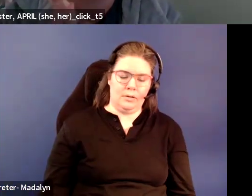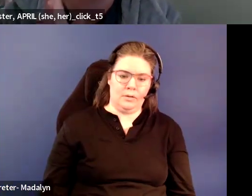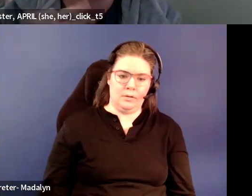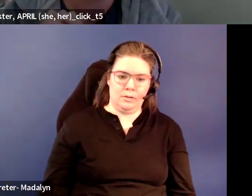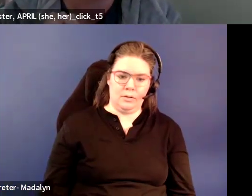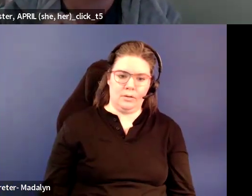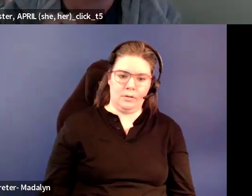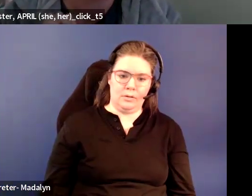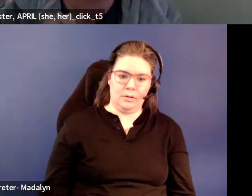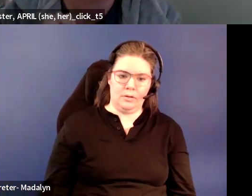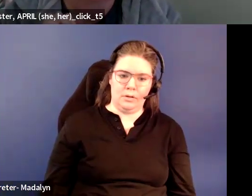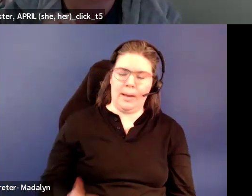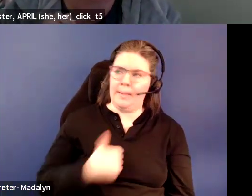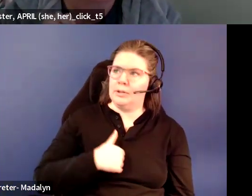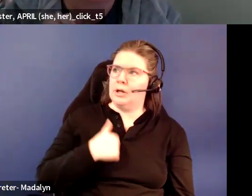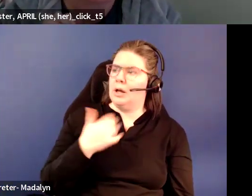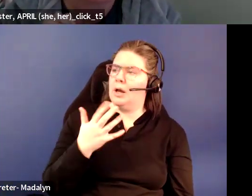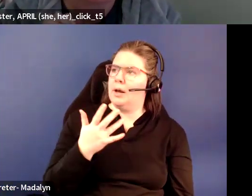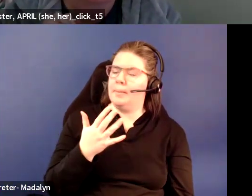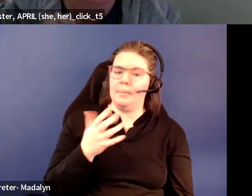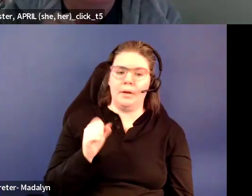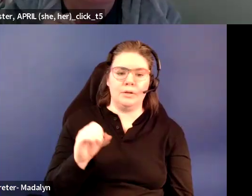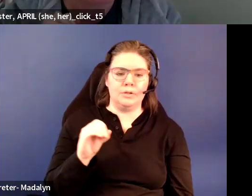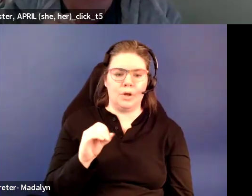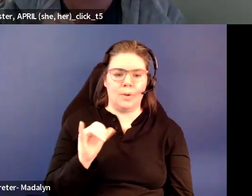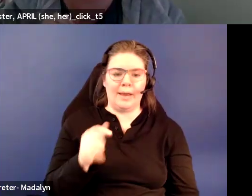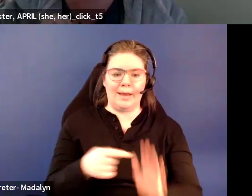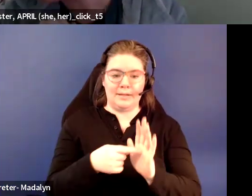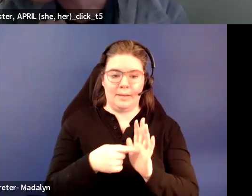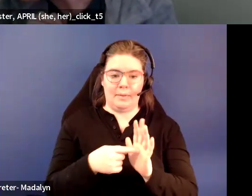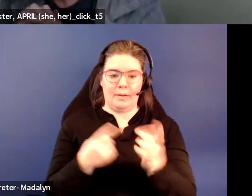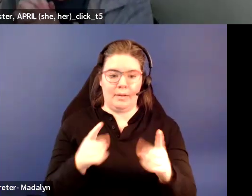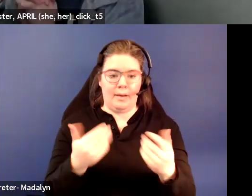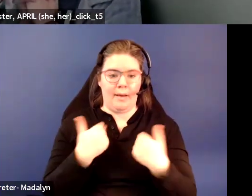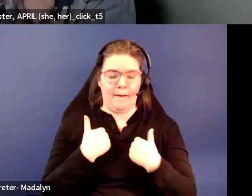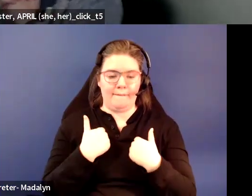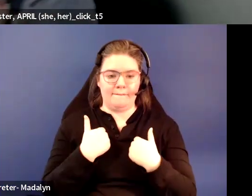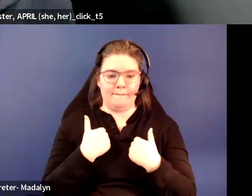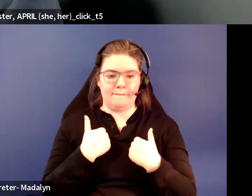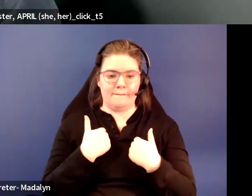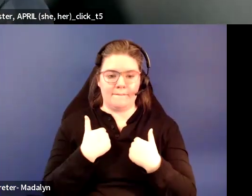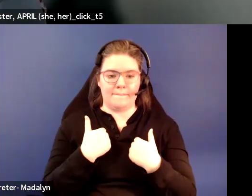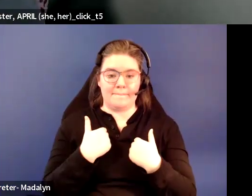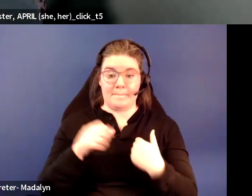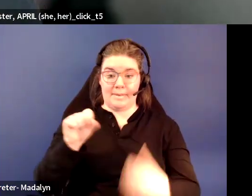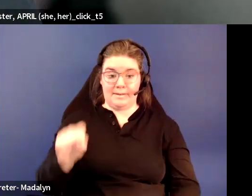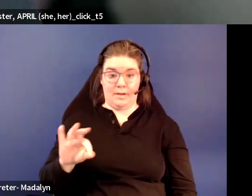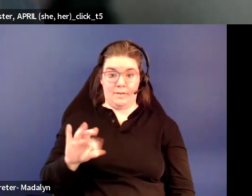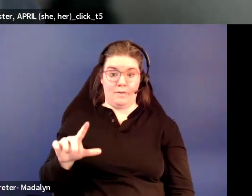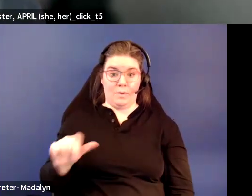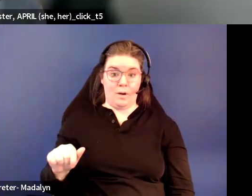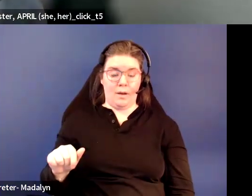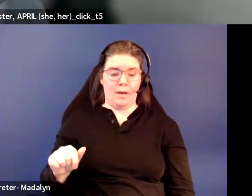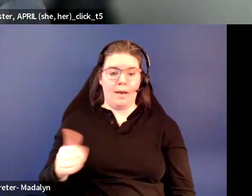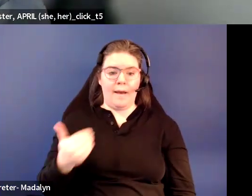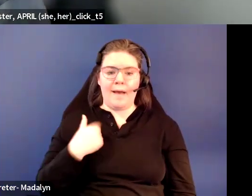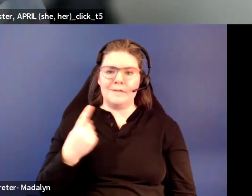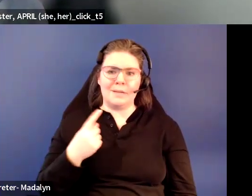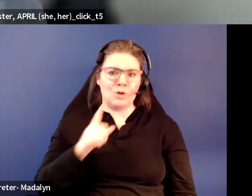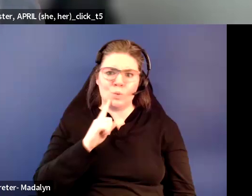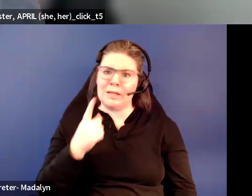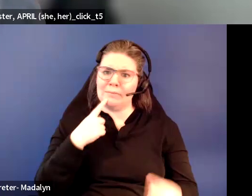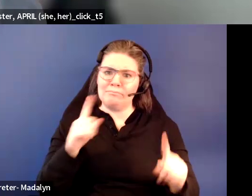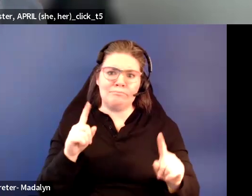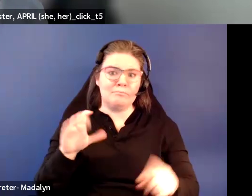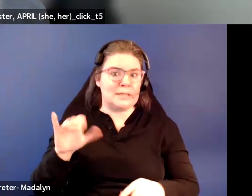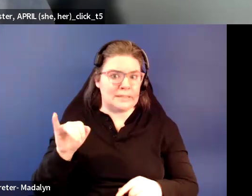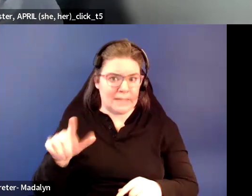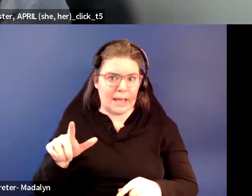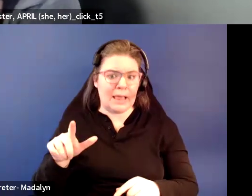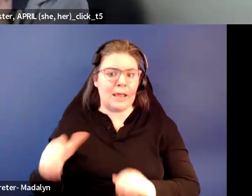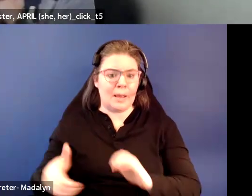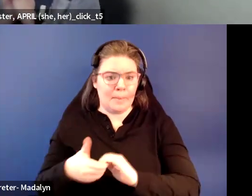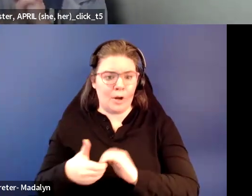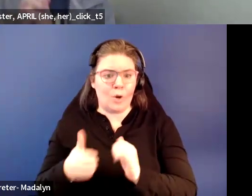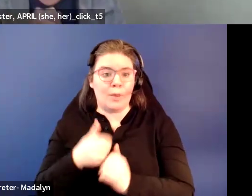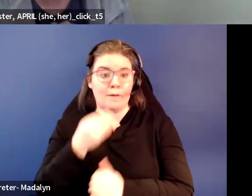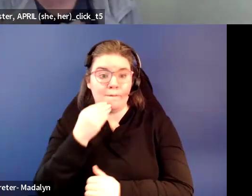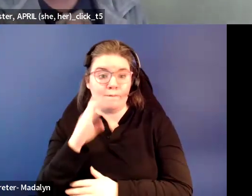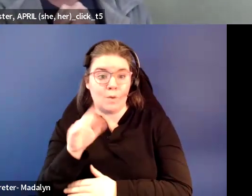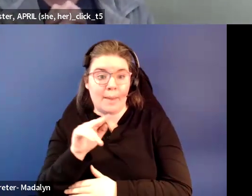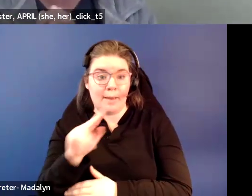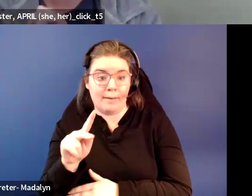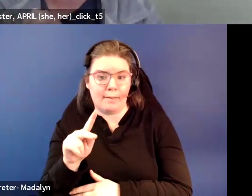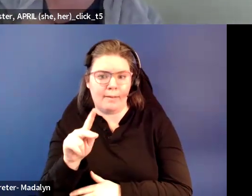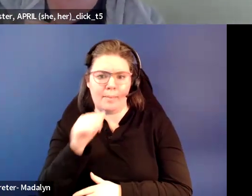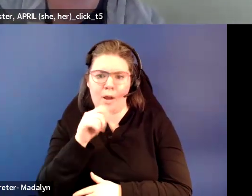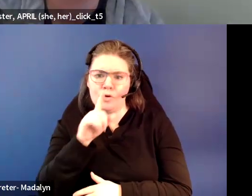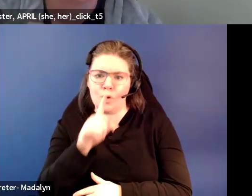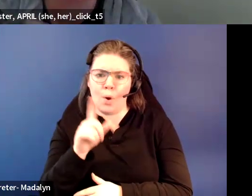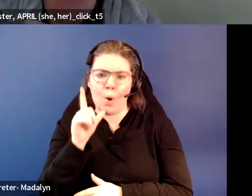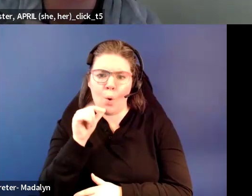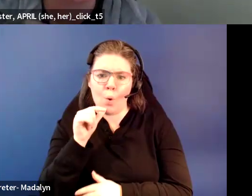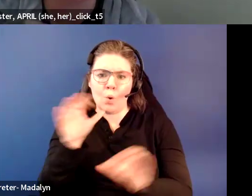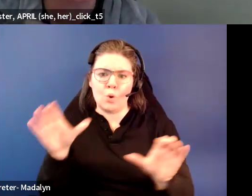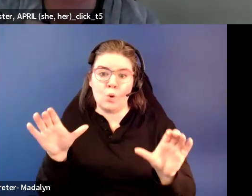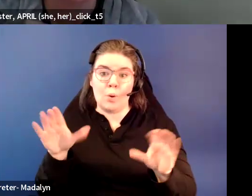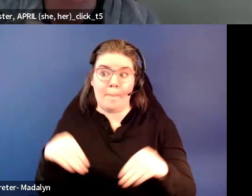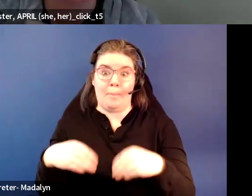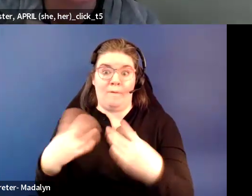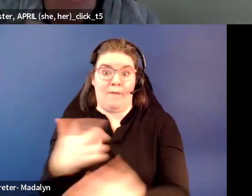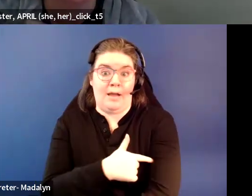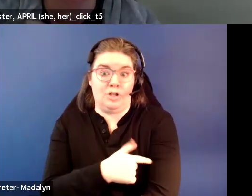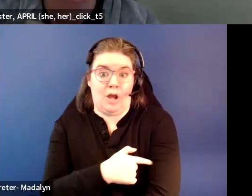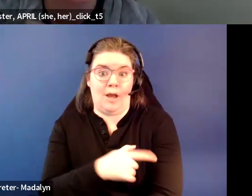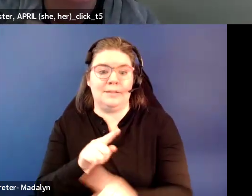Carolyn Grawi: I'm sorry I was just gonna say so we have like. For example, we have in South Florida. We had somebody who was doing really well with it, who is a sill they've been partnering with food banks, and I'm not sure exactly who's doing their shots for them. But they they've somebody that's doing shots.